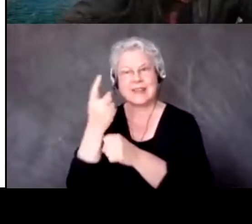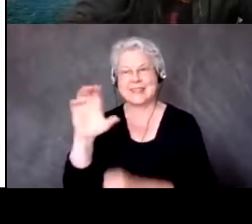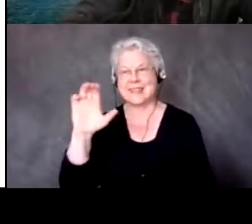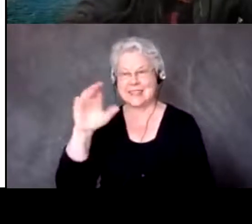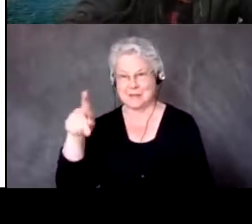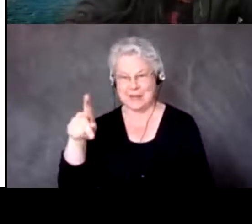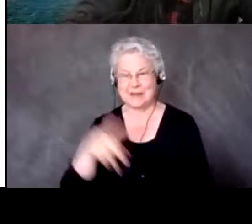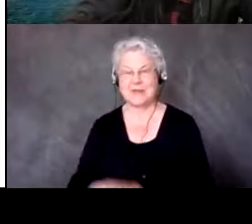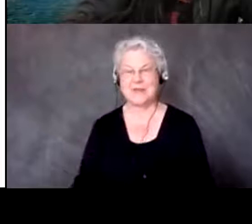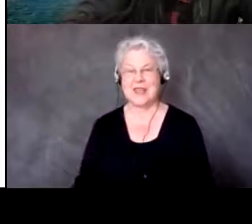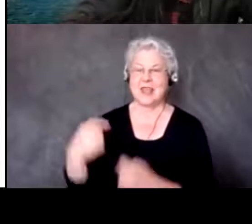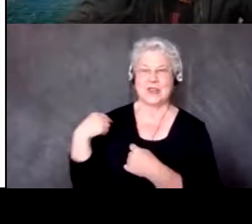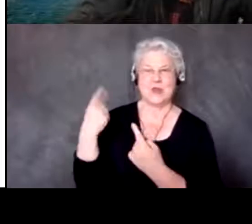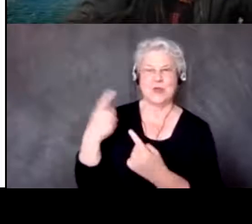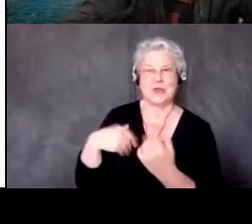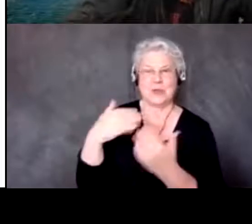Now that we've been through the process once, we've learned a lot,